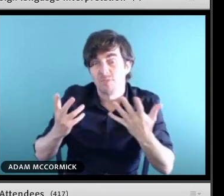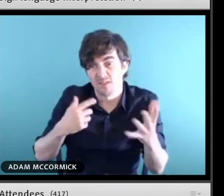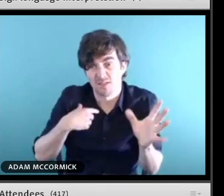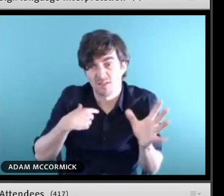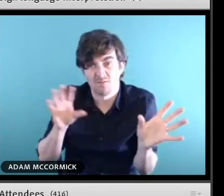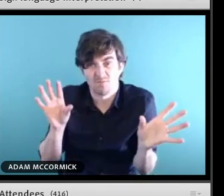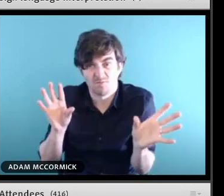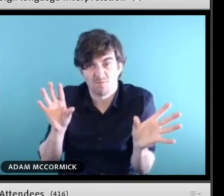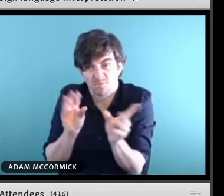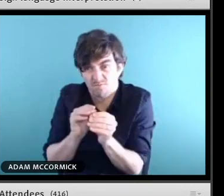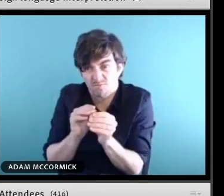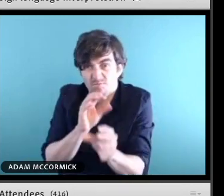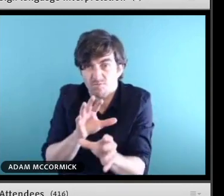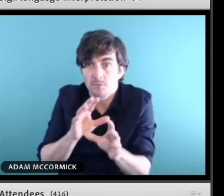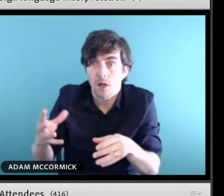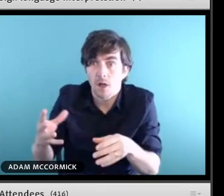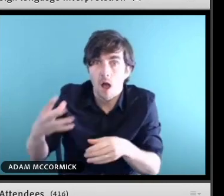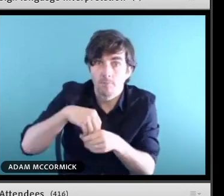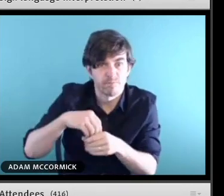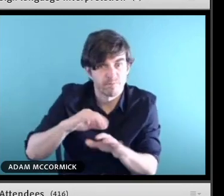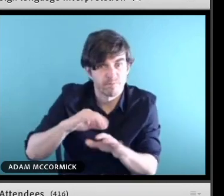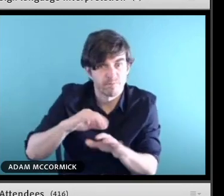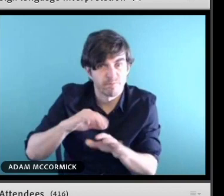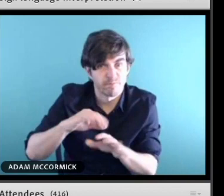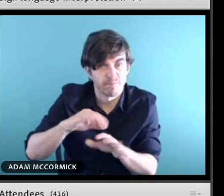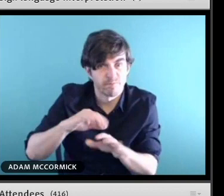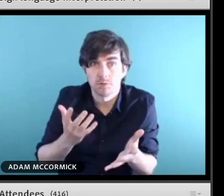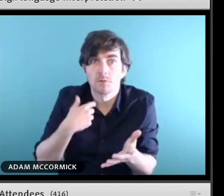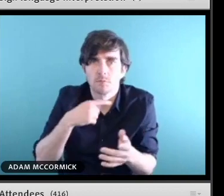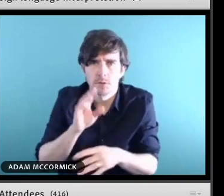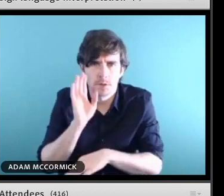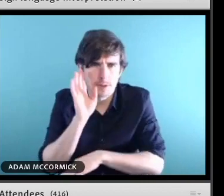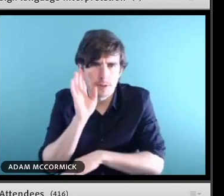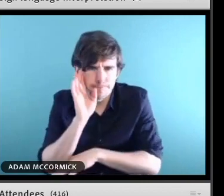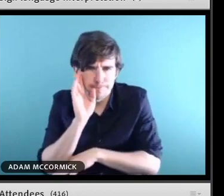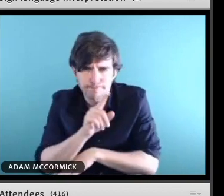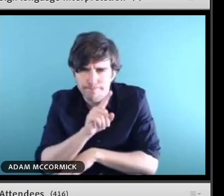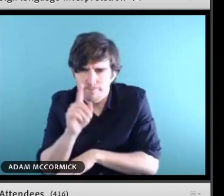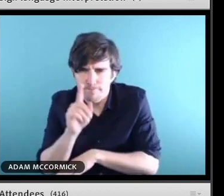seen being implemented in the field. Thank you, Mirela. Back to you.